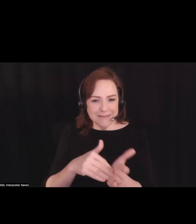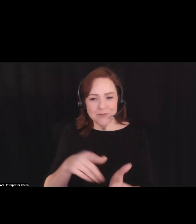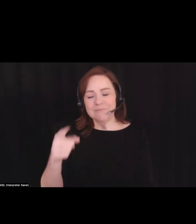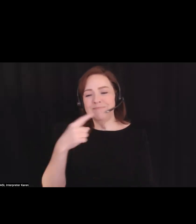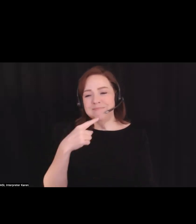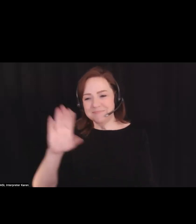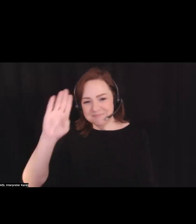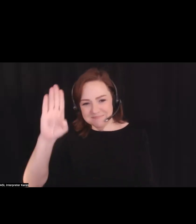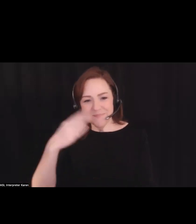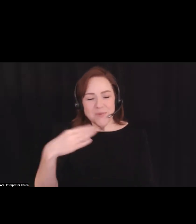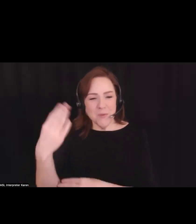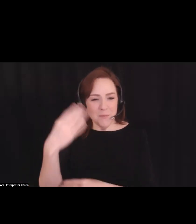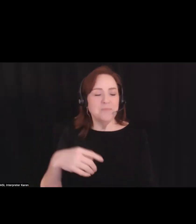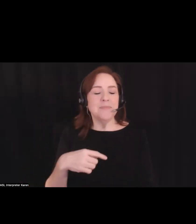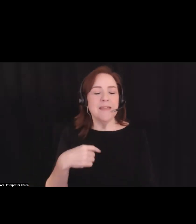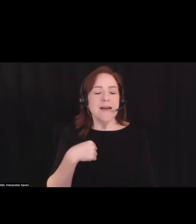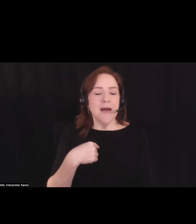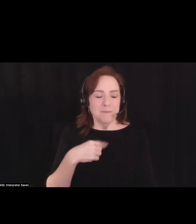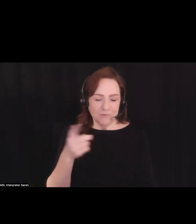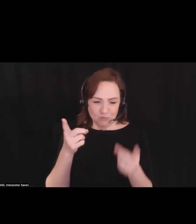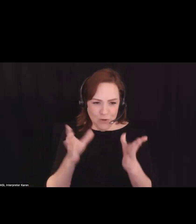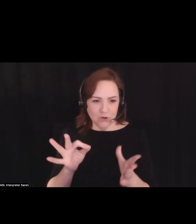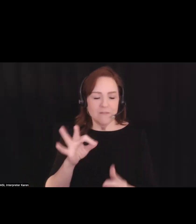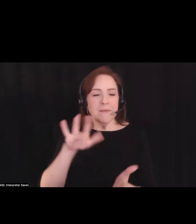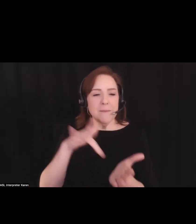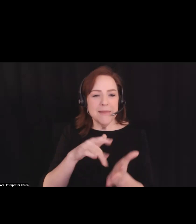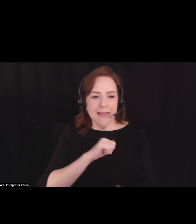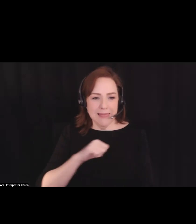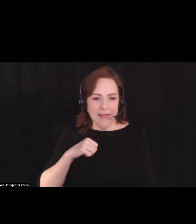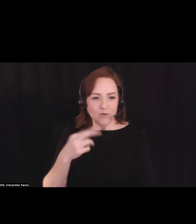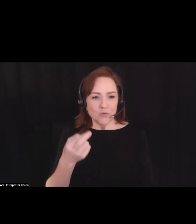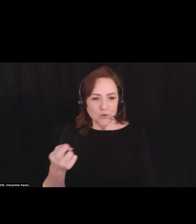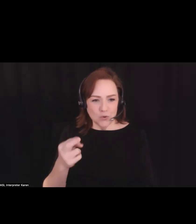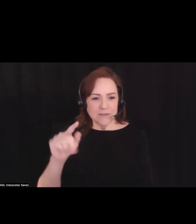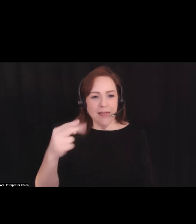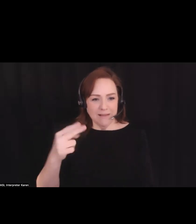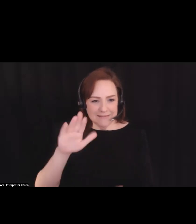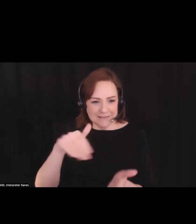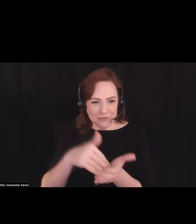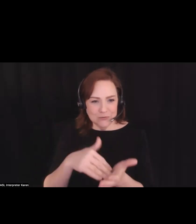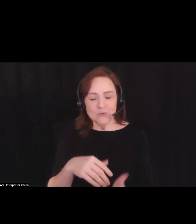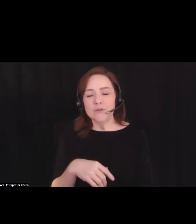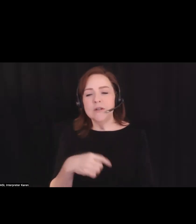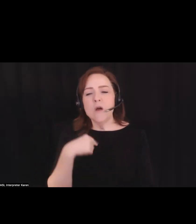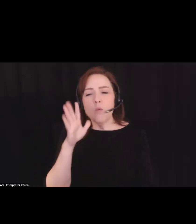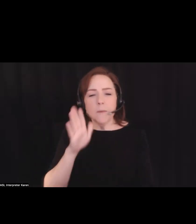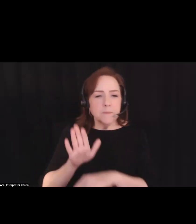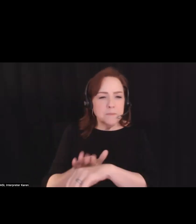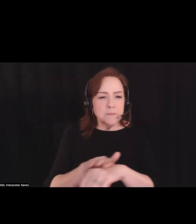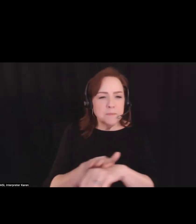Mid-Atlantic Telehealth Resource Center and I just wanted to cue you on a couple things related to